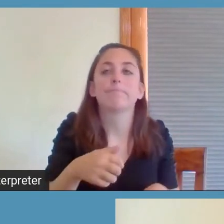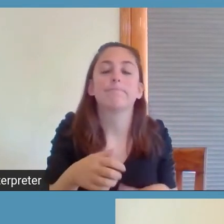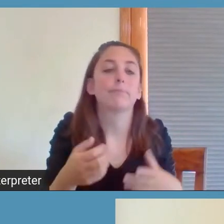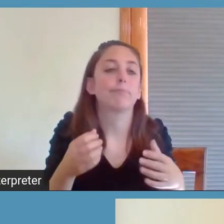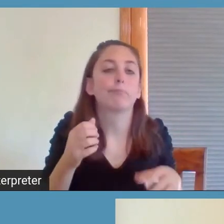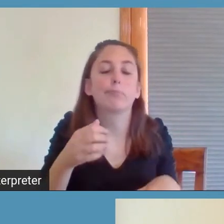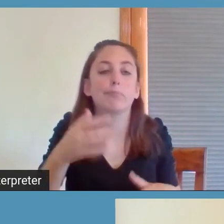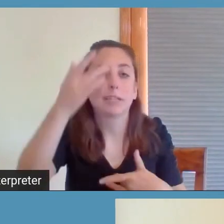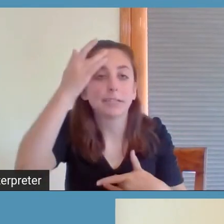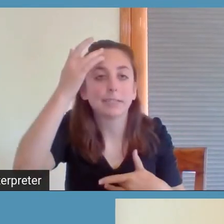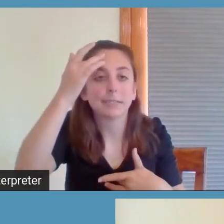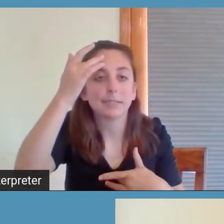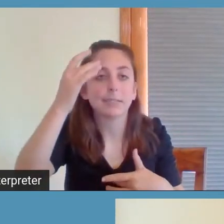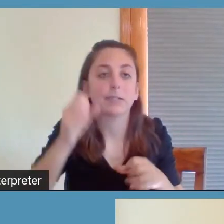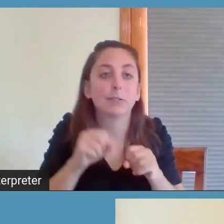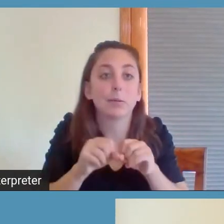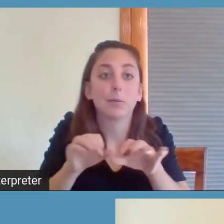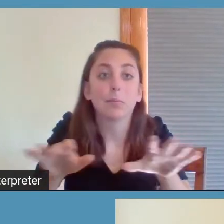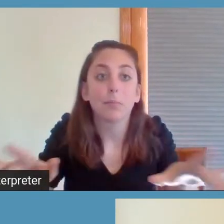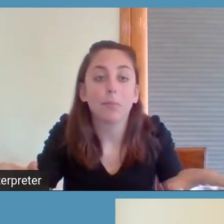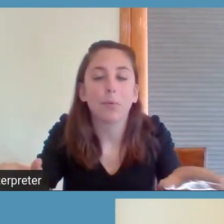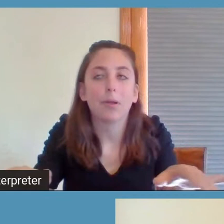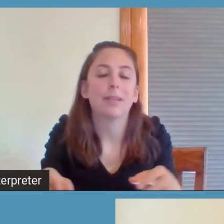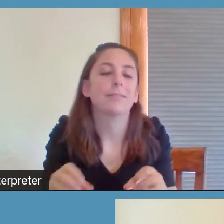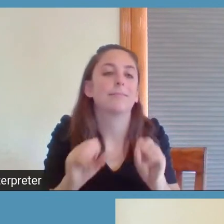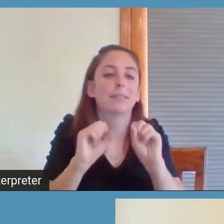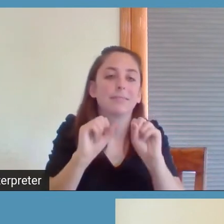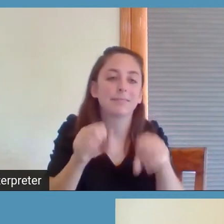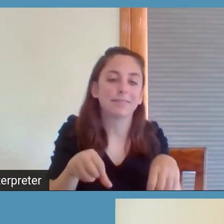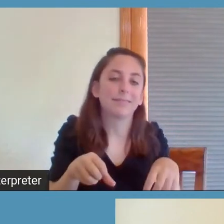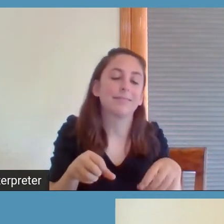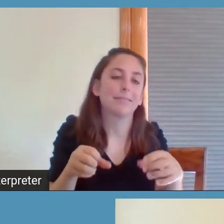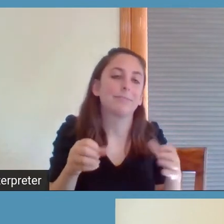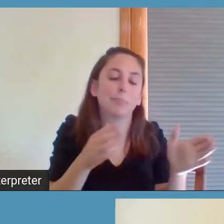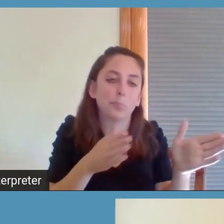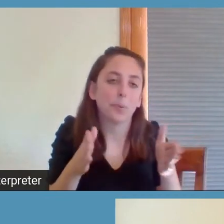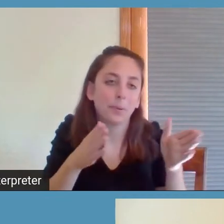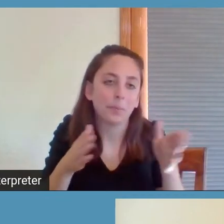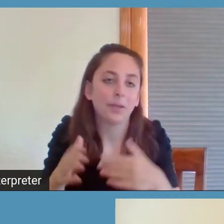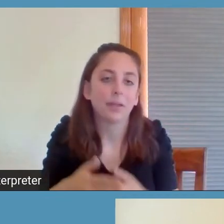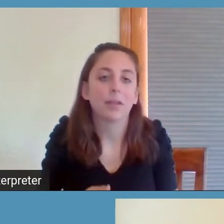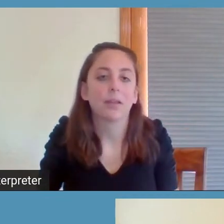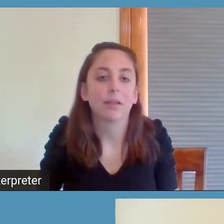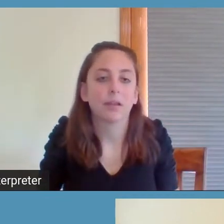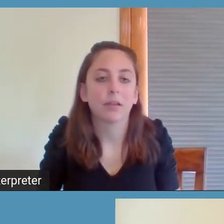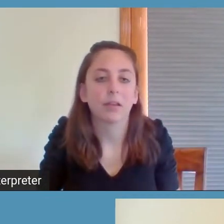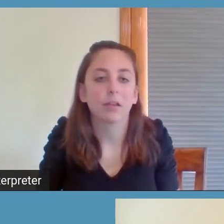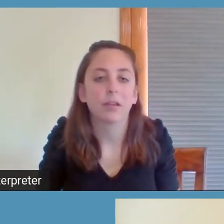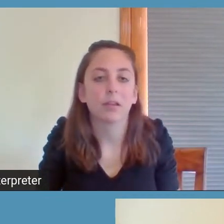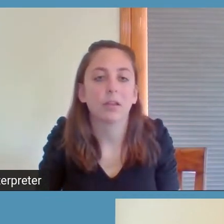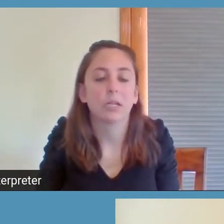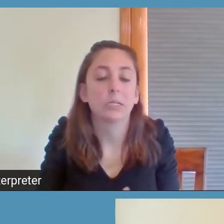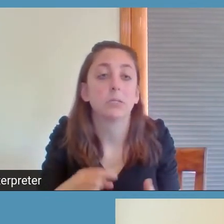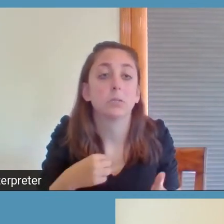can be able to hit the ground running um and so you know that's what i would suggest it's very um